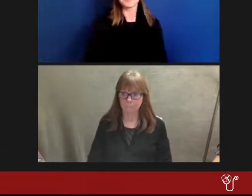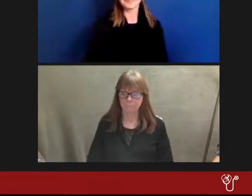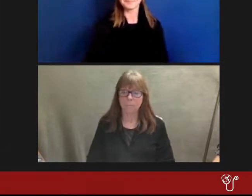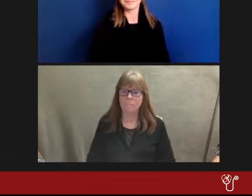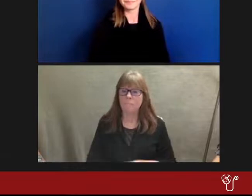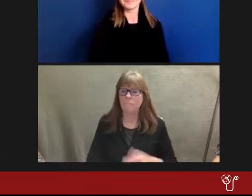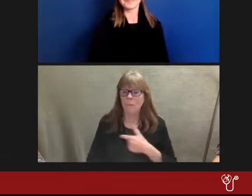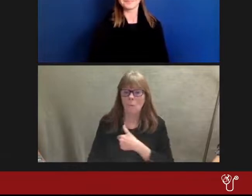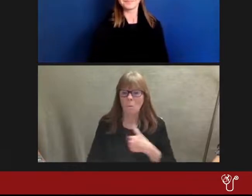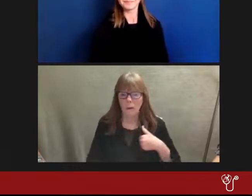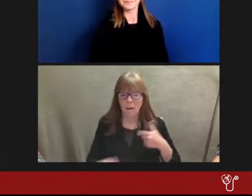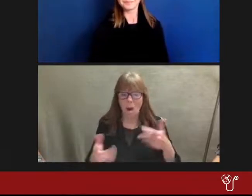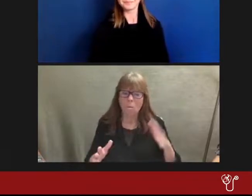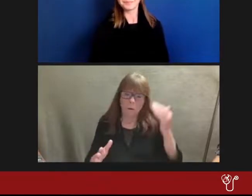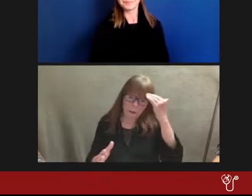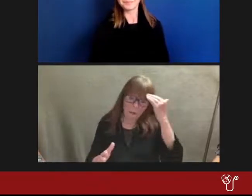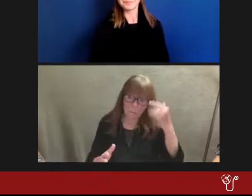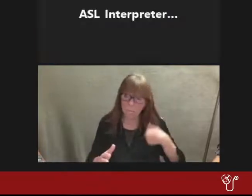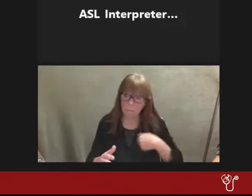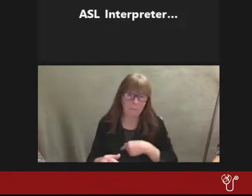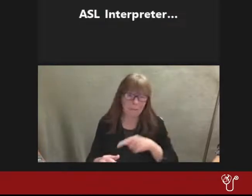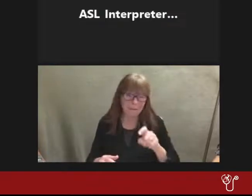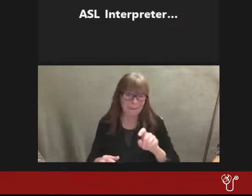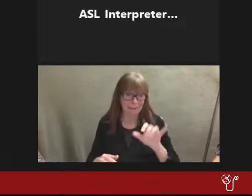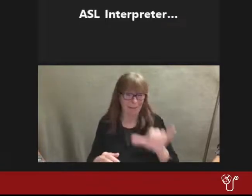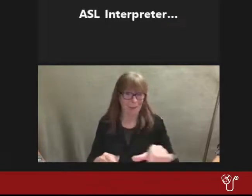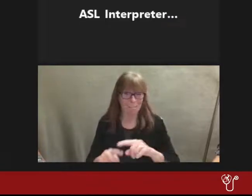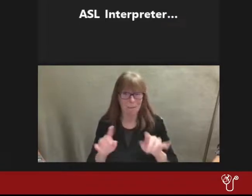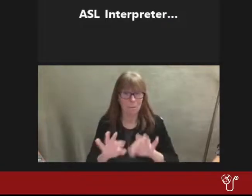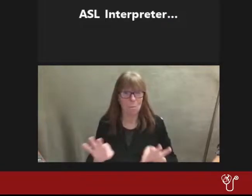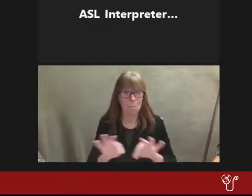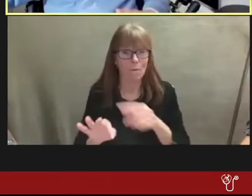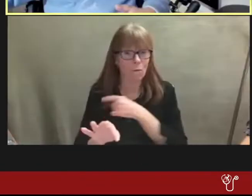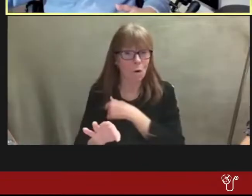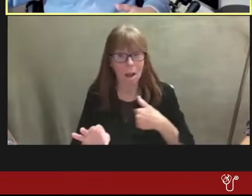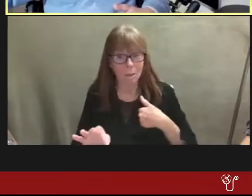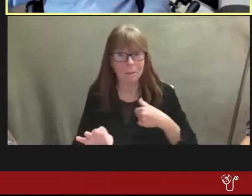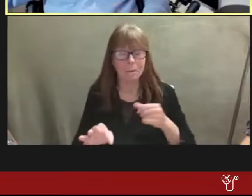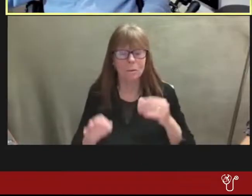it seems appropriate to keep our focus on what to do about it, rather than just revisit